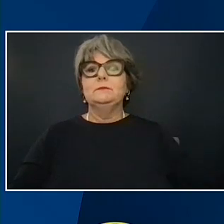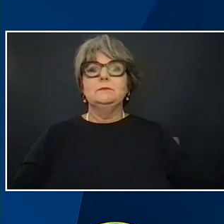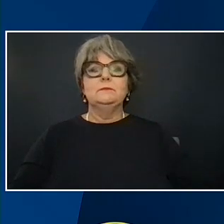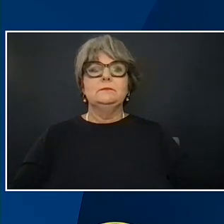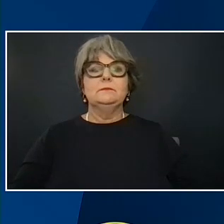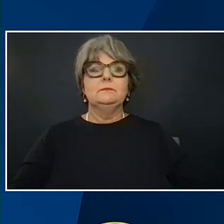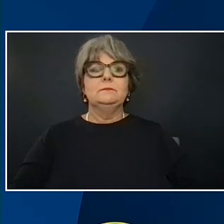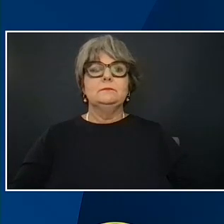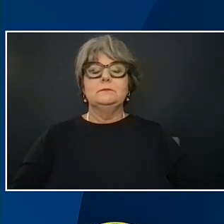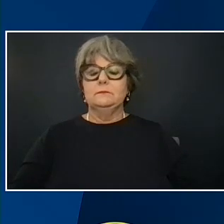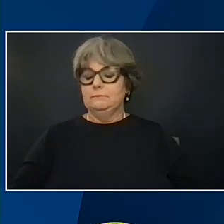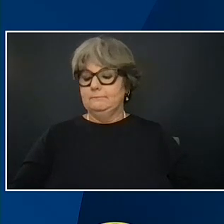Let me see your thumbs.